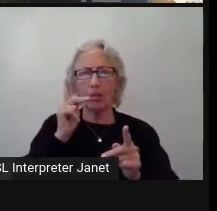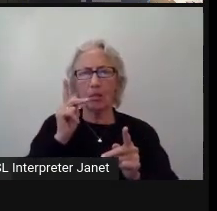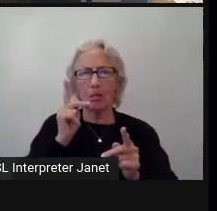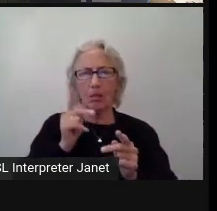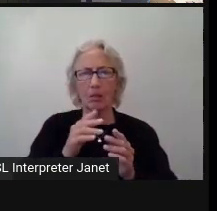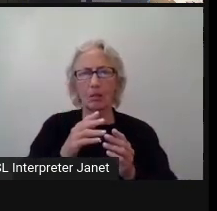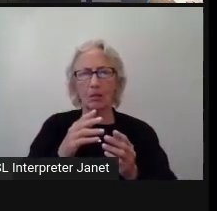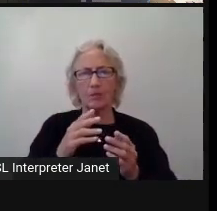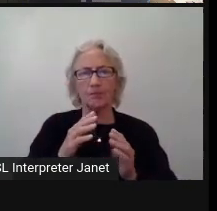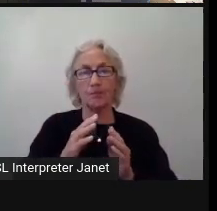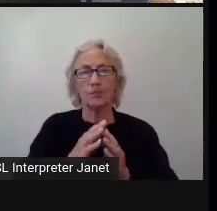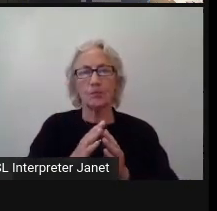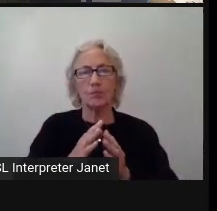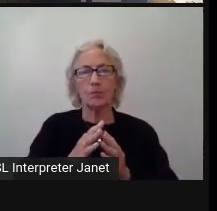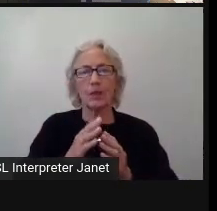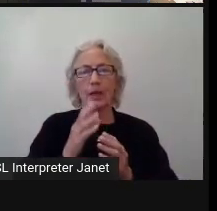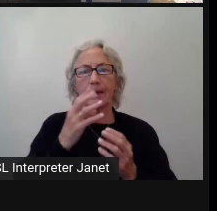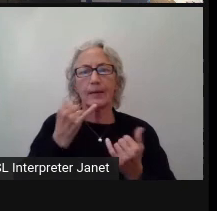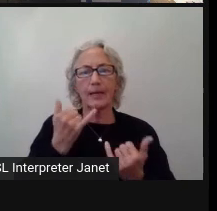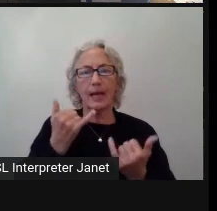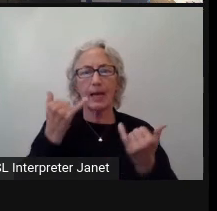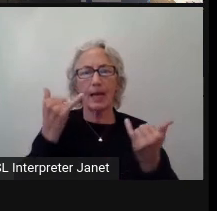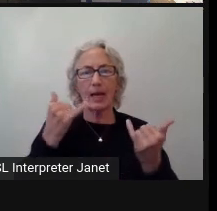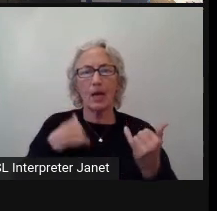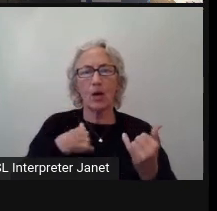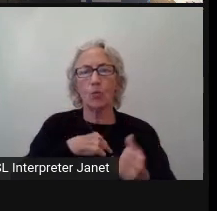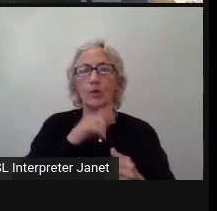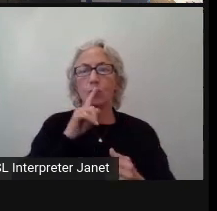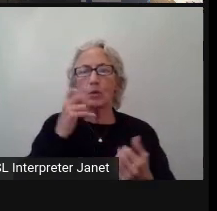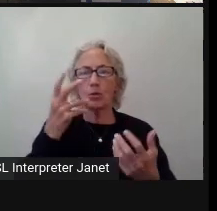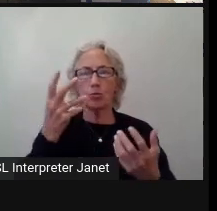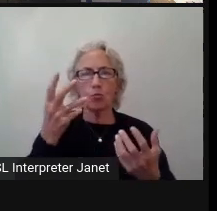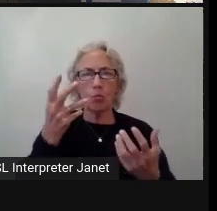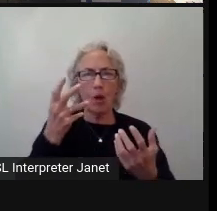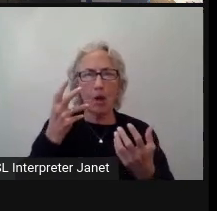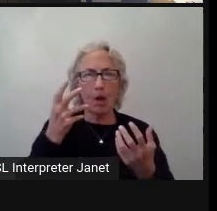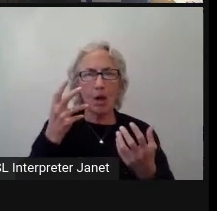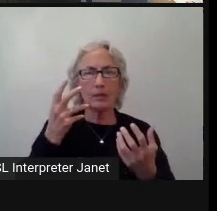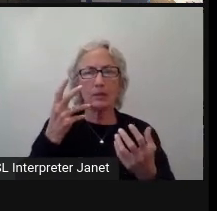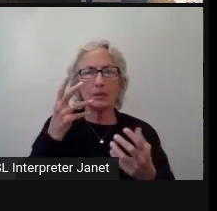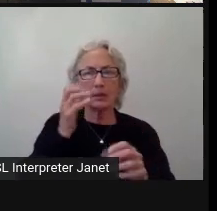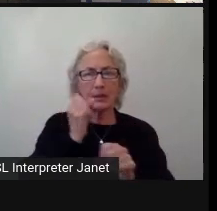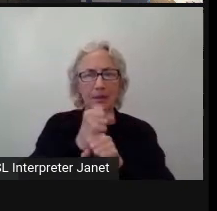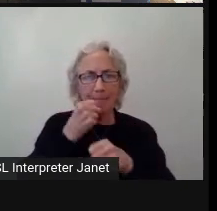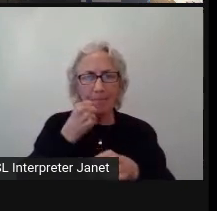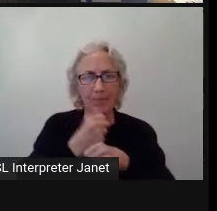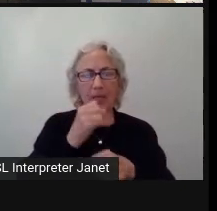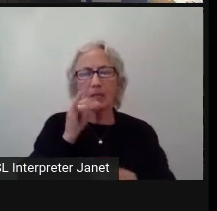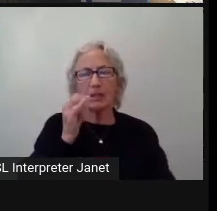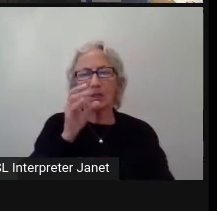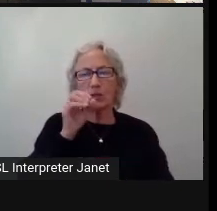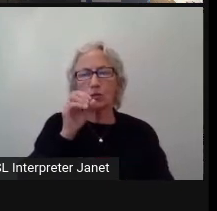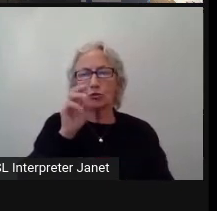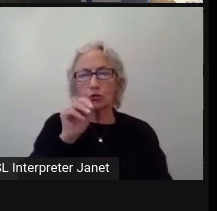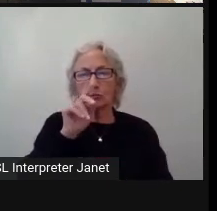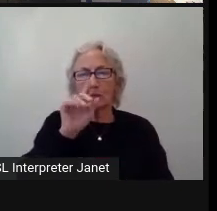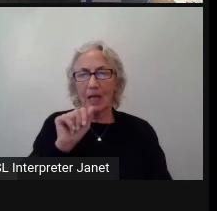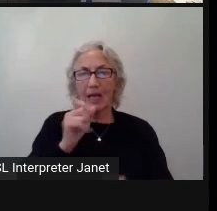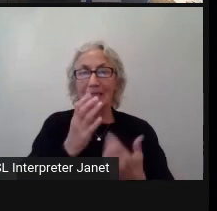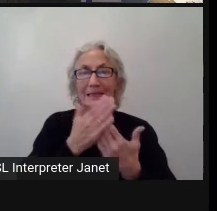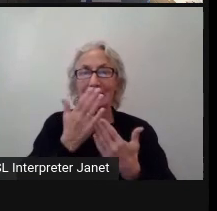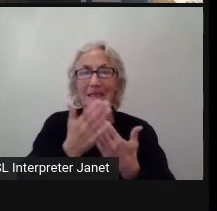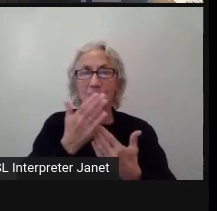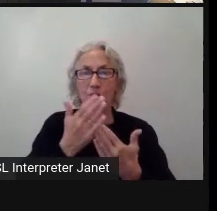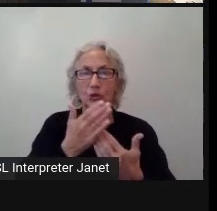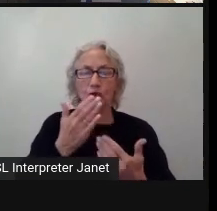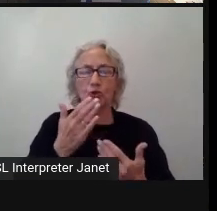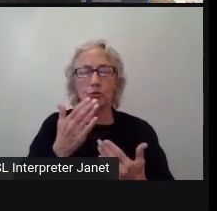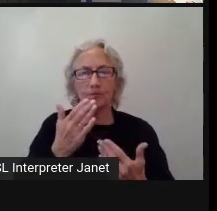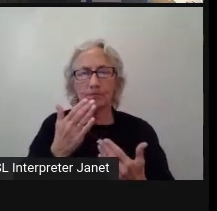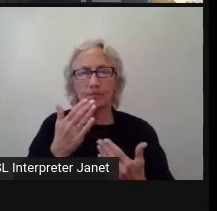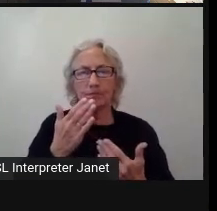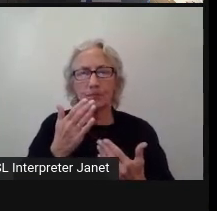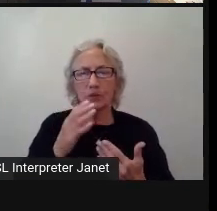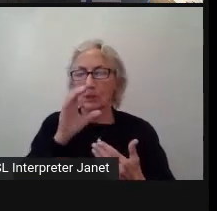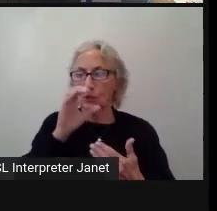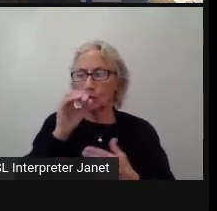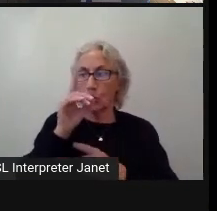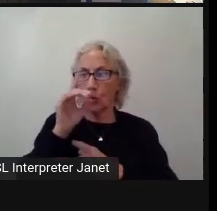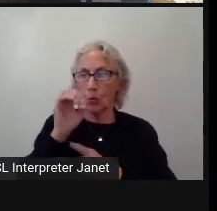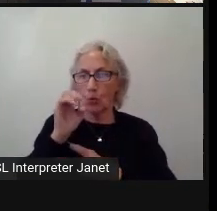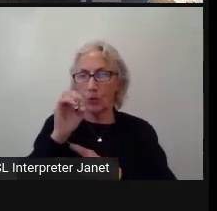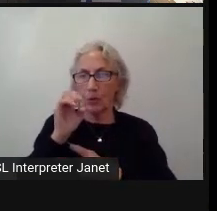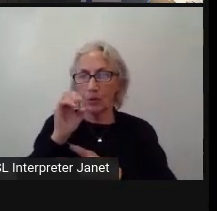Now we really want to make Joomla easier to code by people